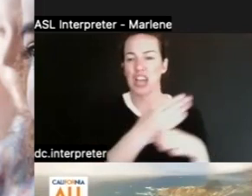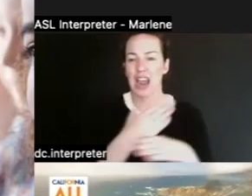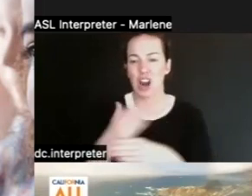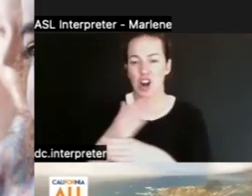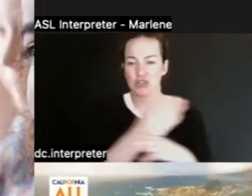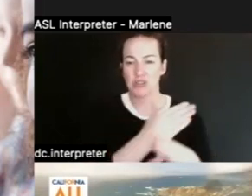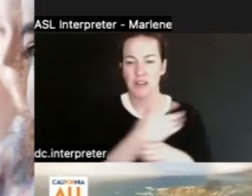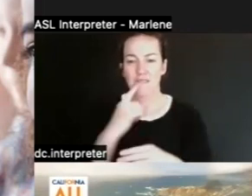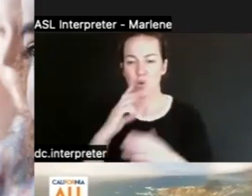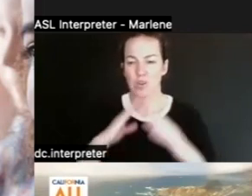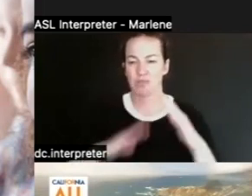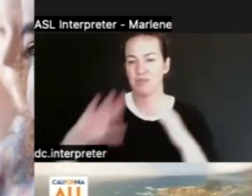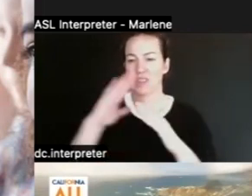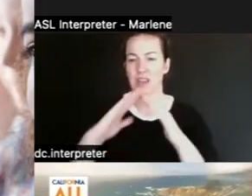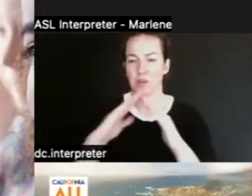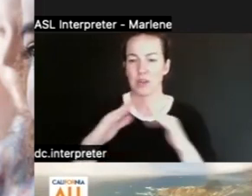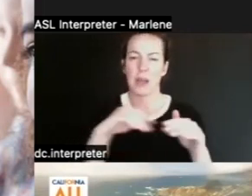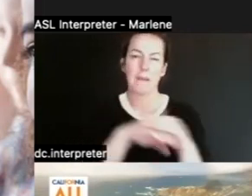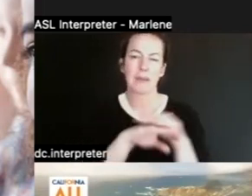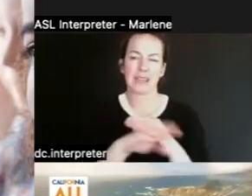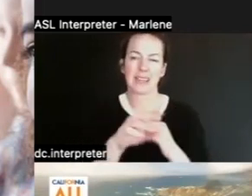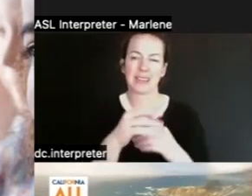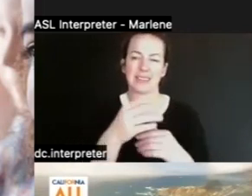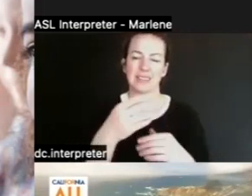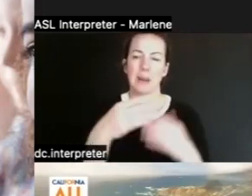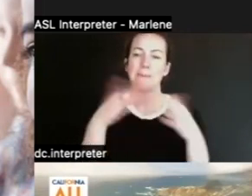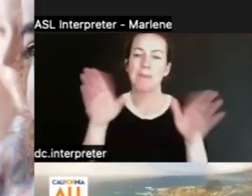facility, like I say, use public access used to do it. My own project, the Blue Line televise did